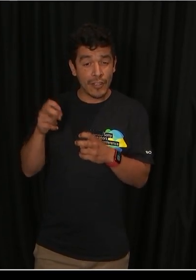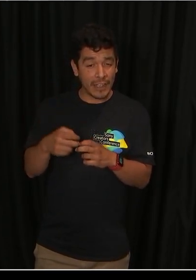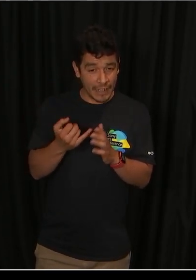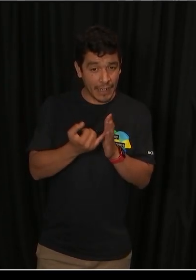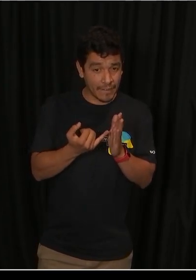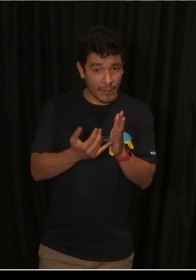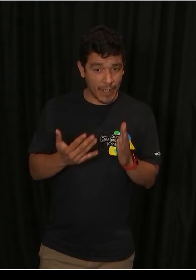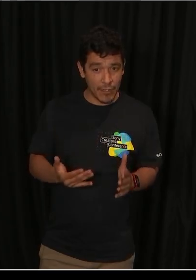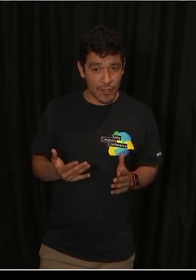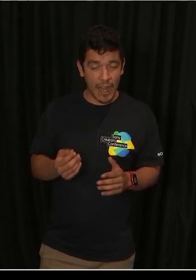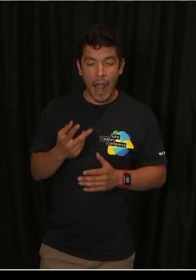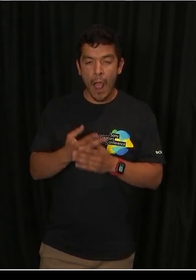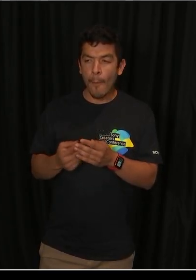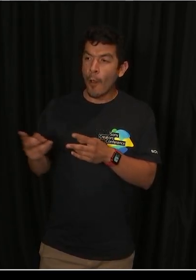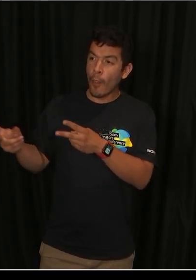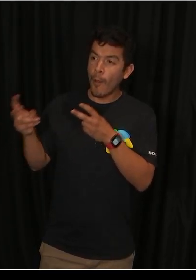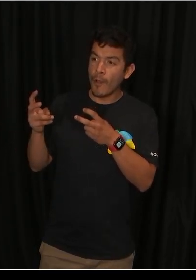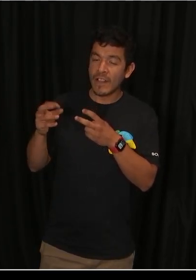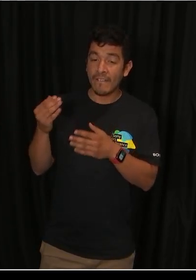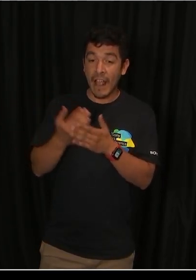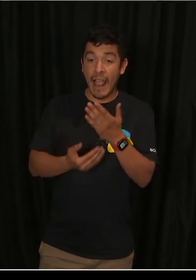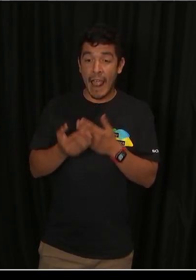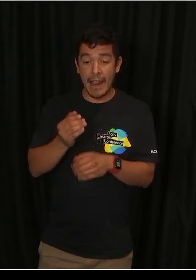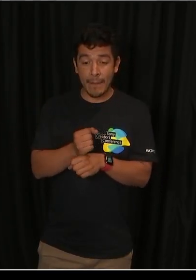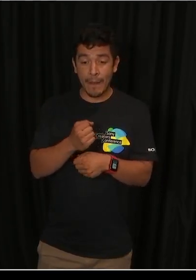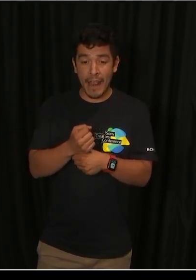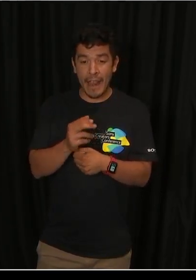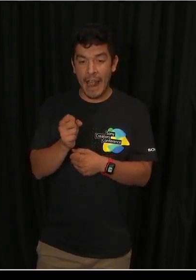and evoke the perception of hand-crafted aesthetics through the entire picture.